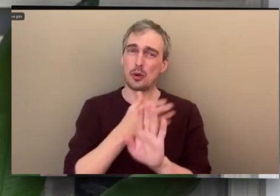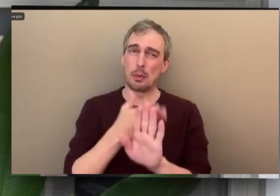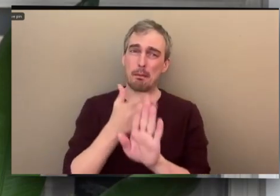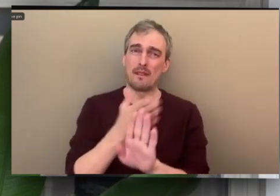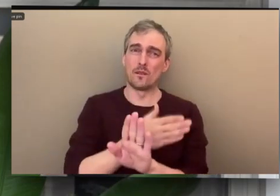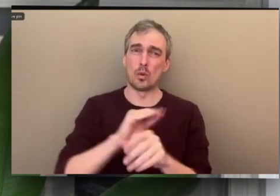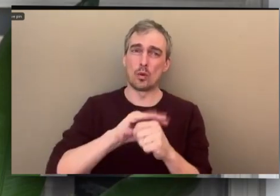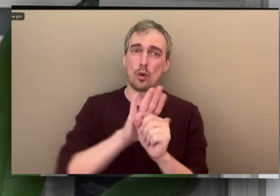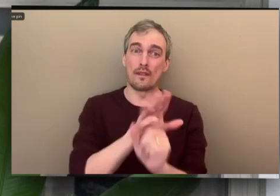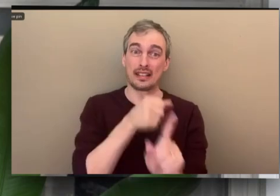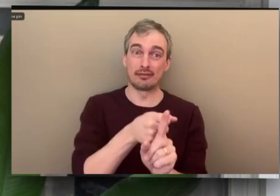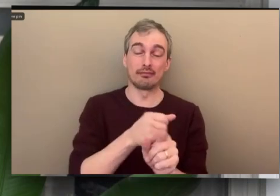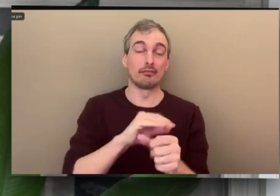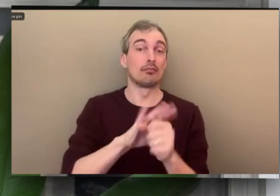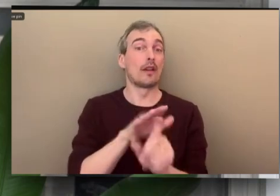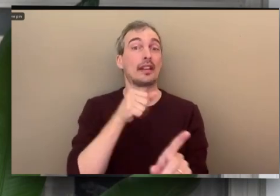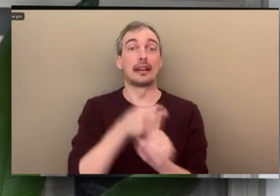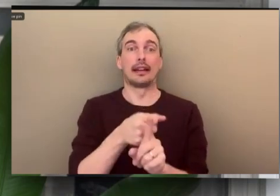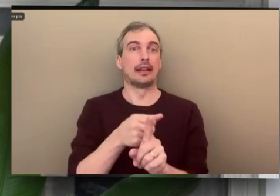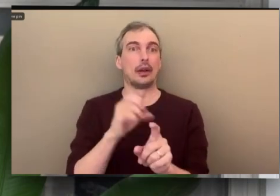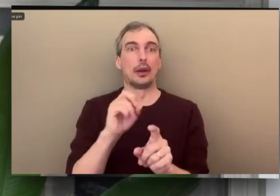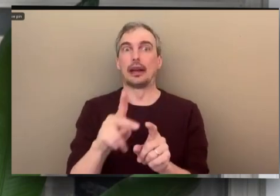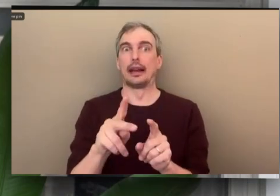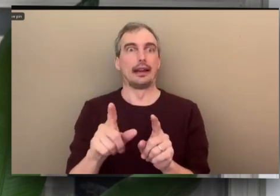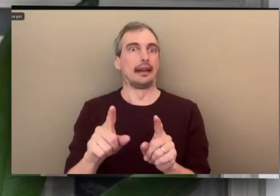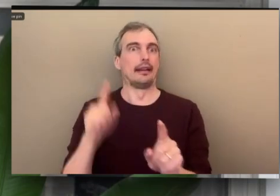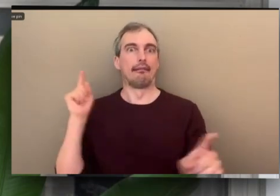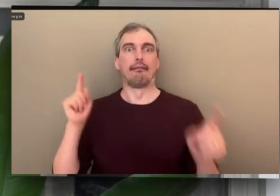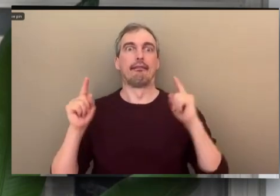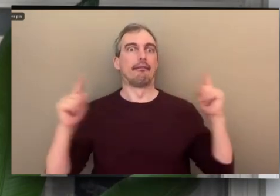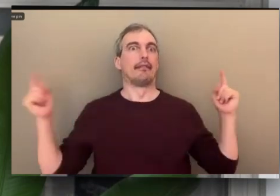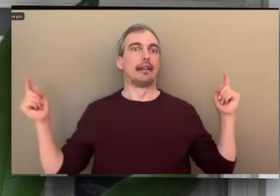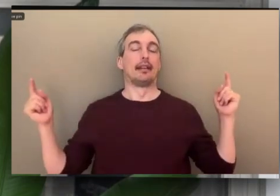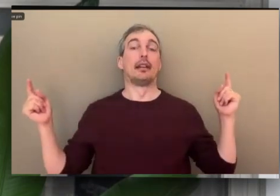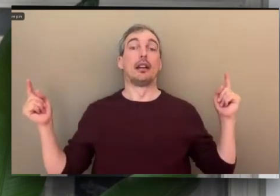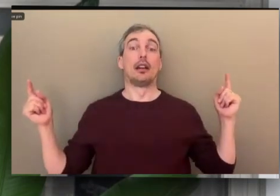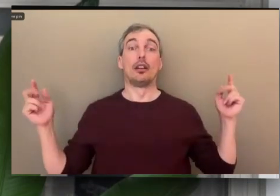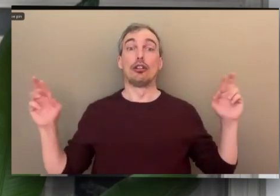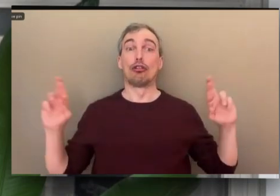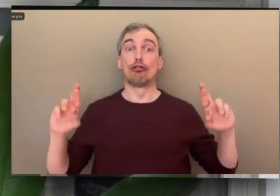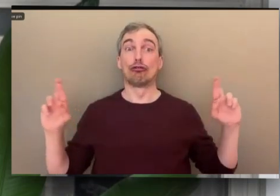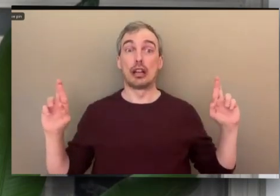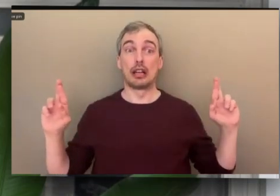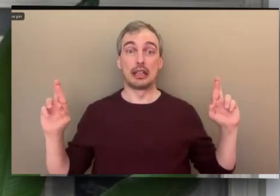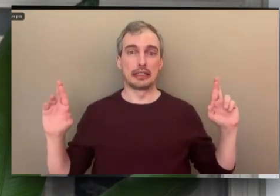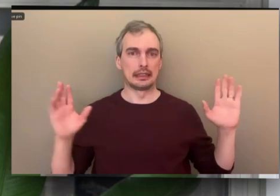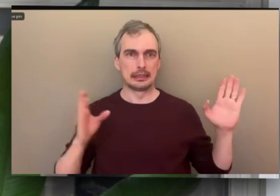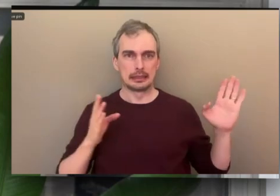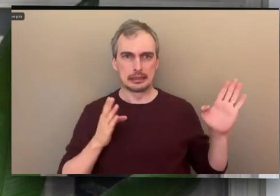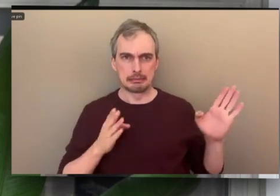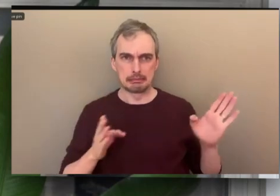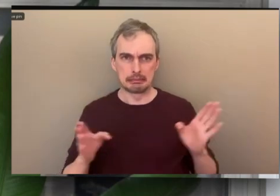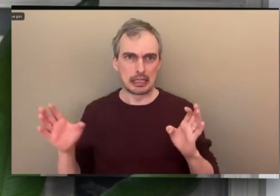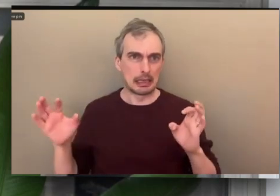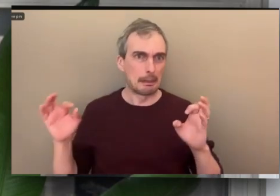Okay. And then we're ready to go back into those planning stages and trying to figure out... And guess what? The building we're in? We got shut down.